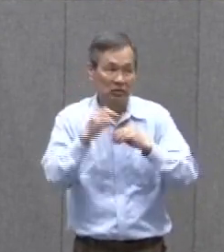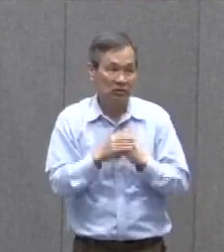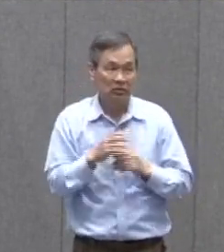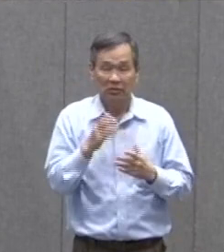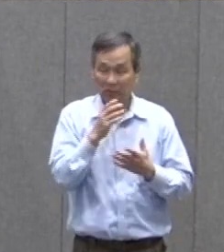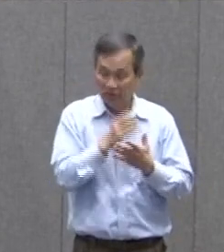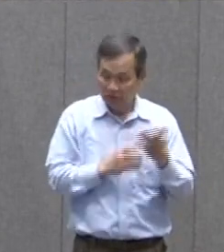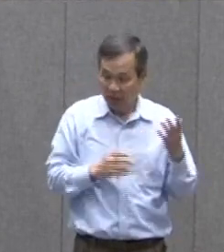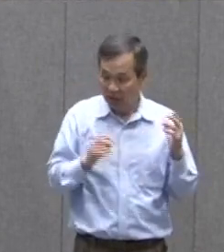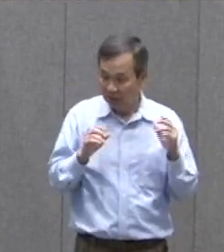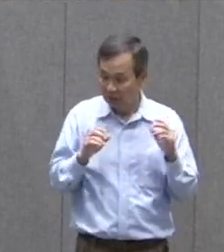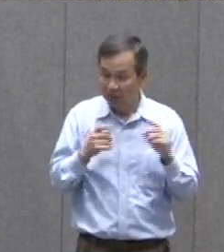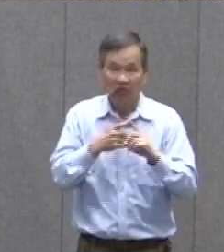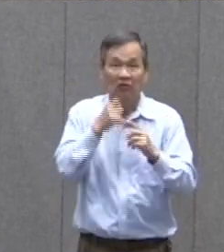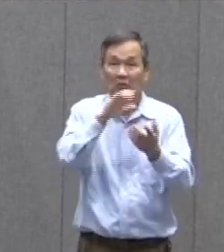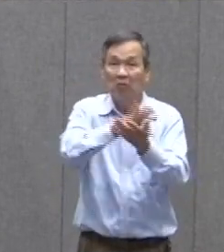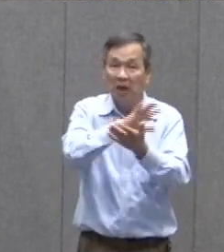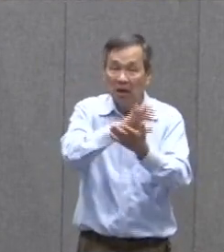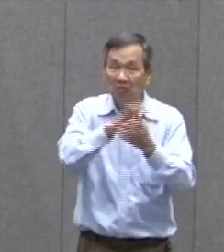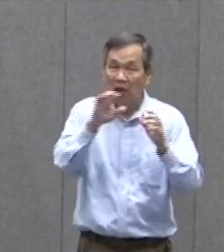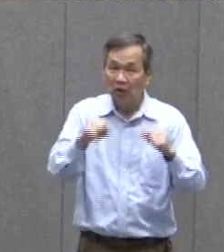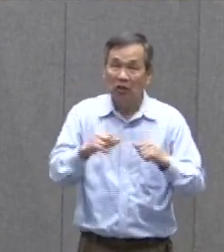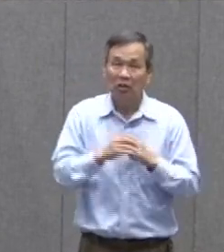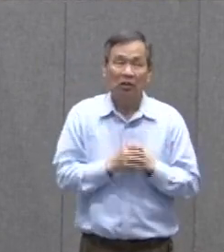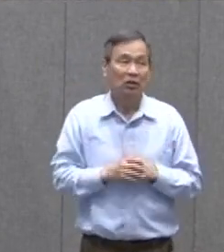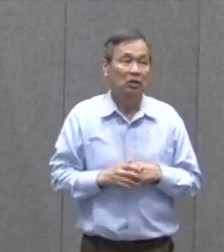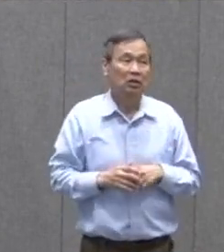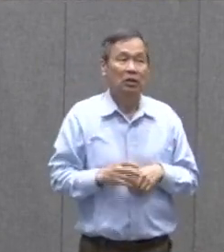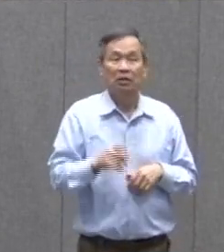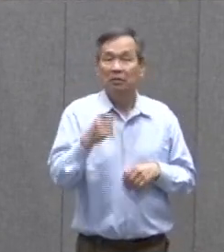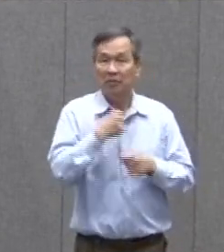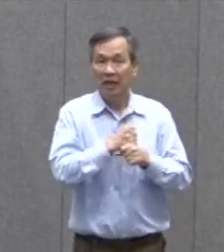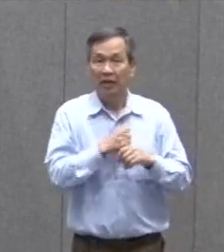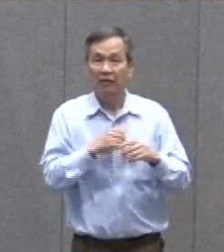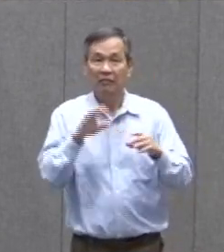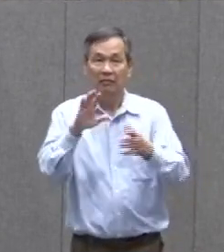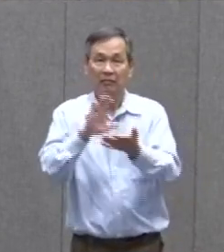And then we made a grumpy guy out of a paper sack.